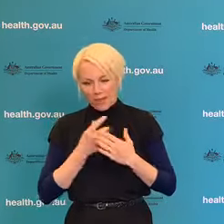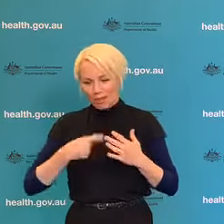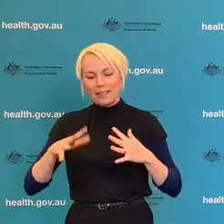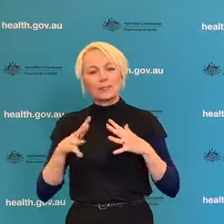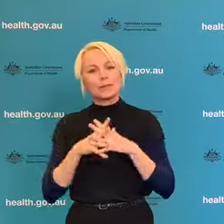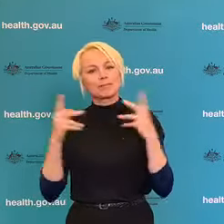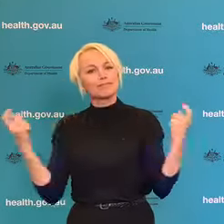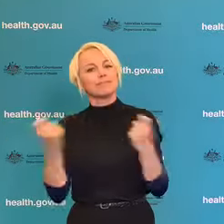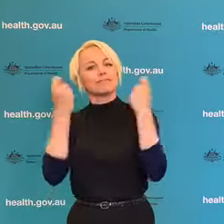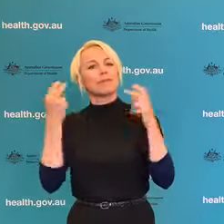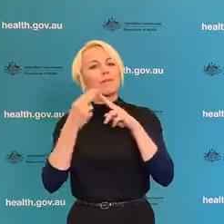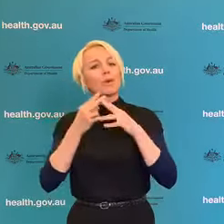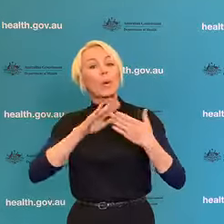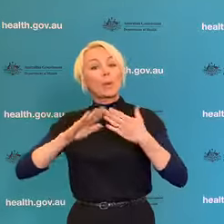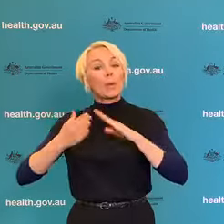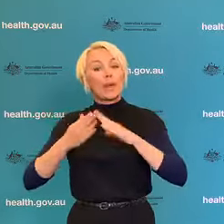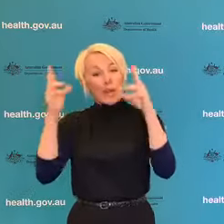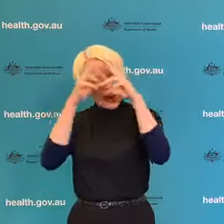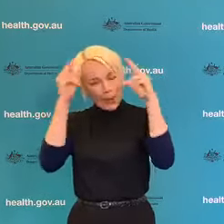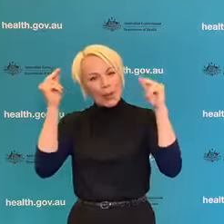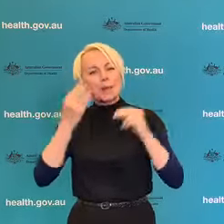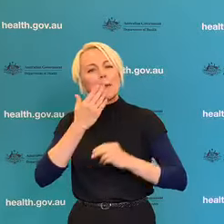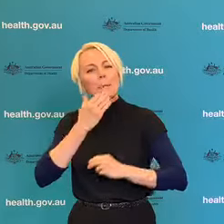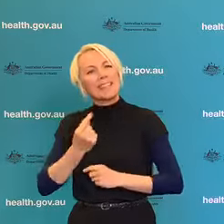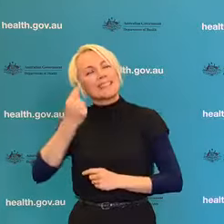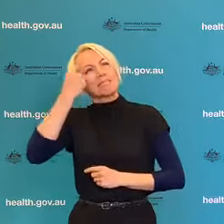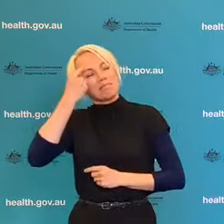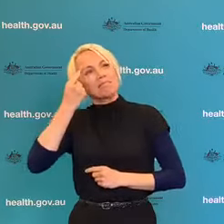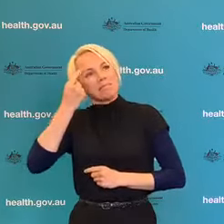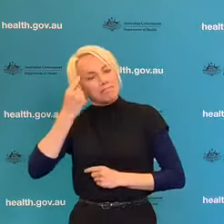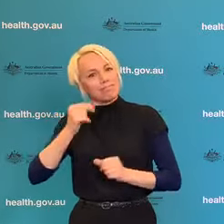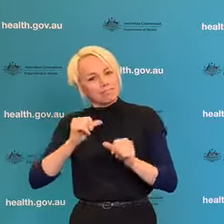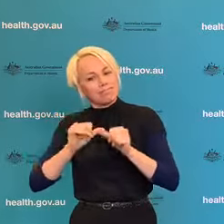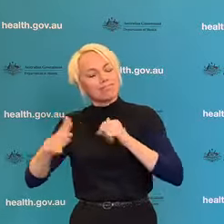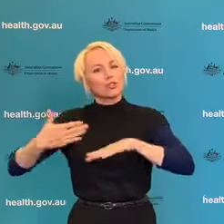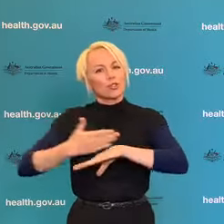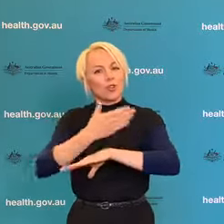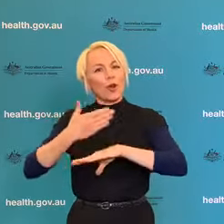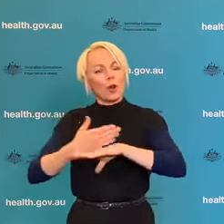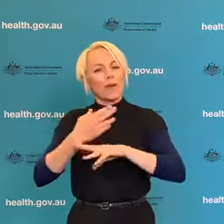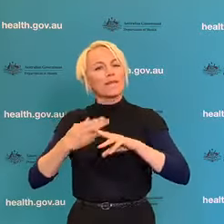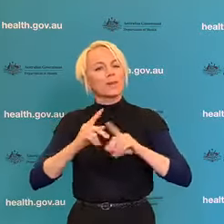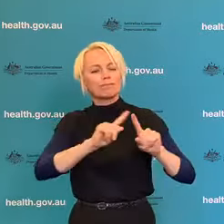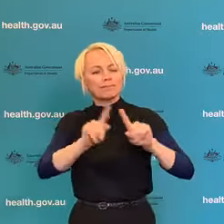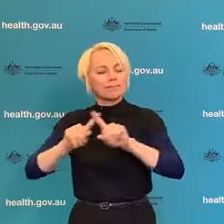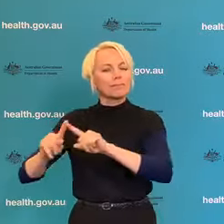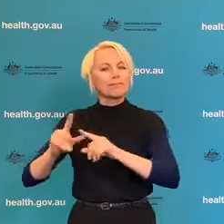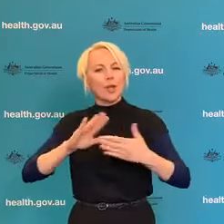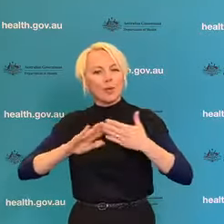we ask that you take a moment to reflect on the amazing work that our nurses do, but also recognising the amazing work